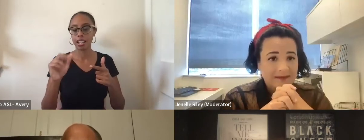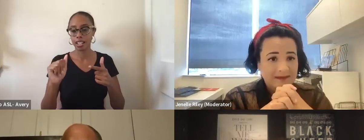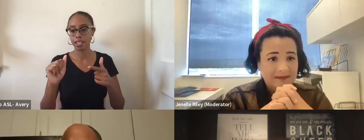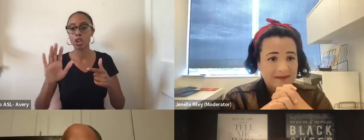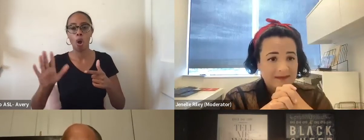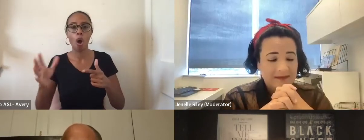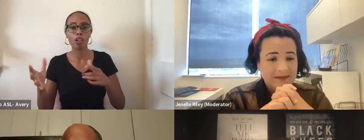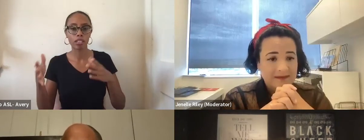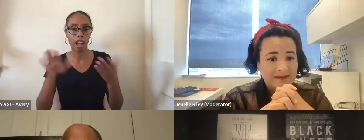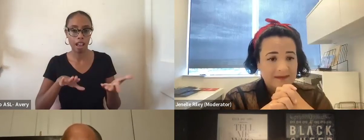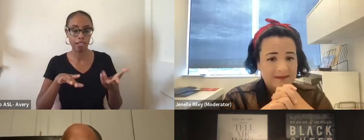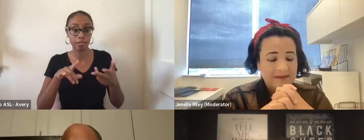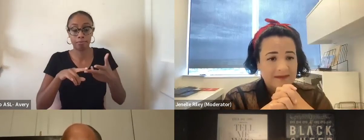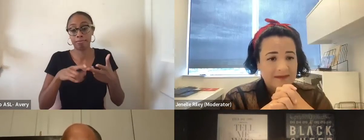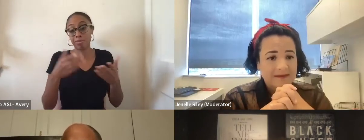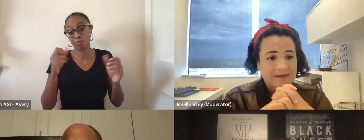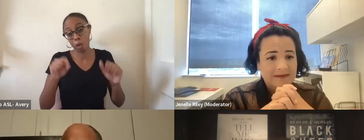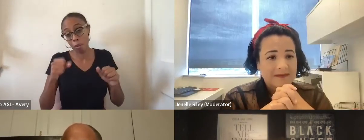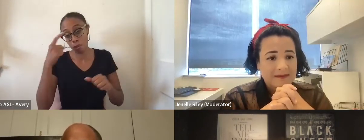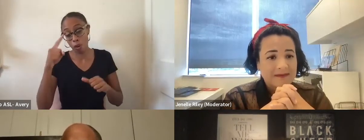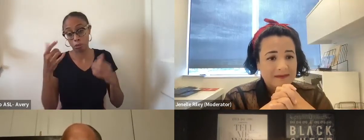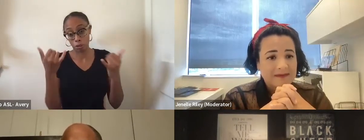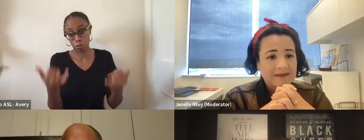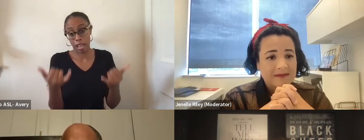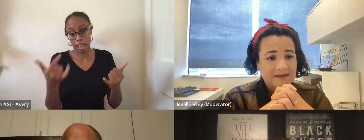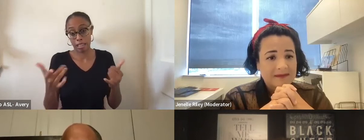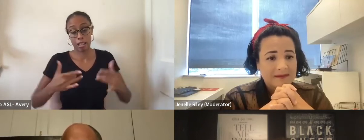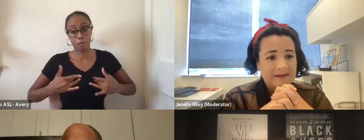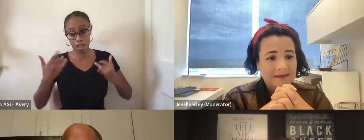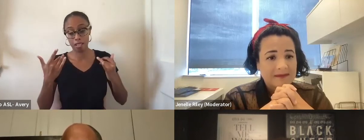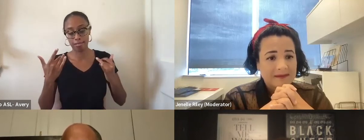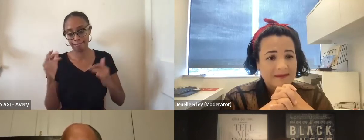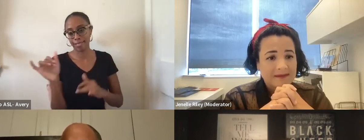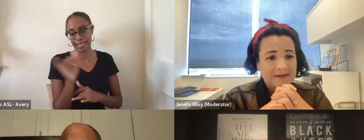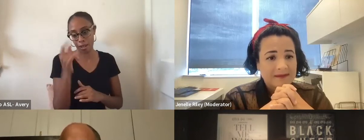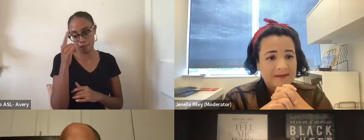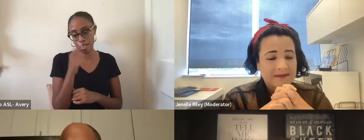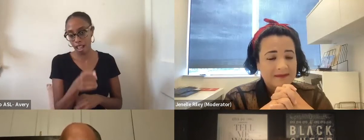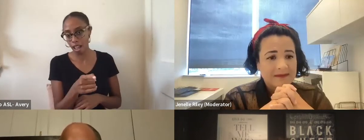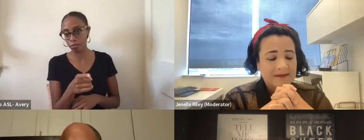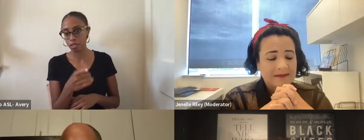similar thing. Where this feels like normal grind of life just suddenly stops, and this kind of like really seismic